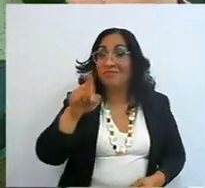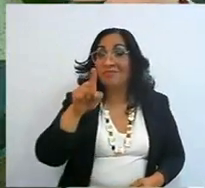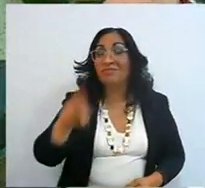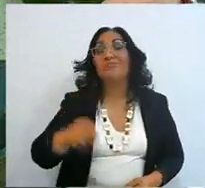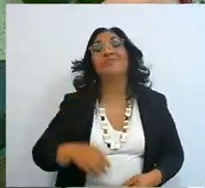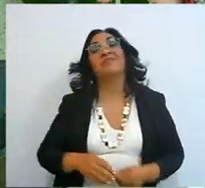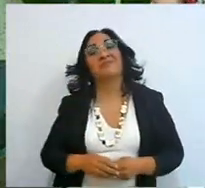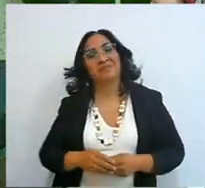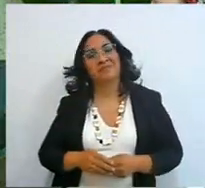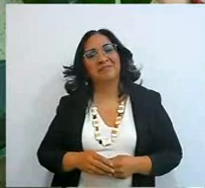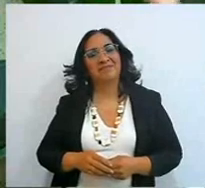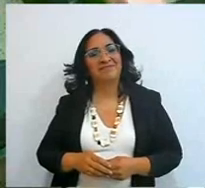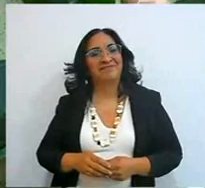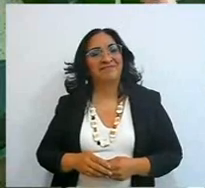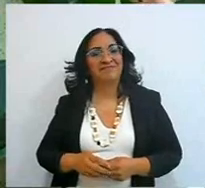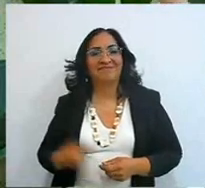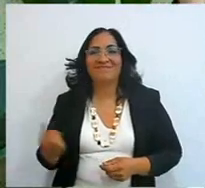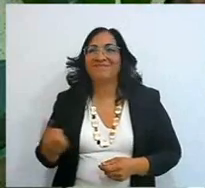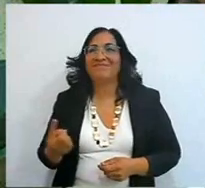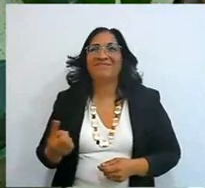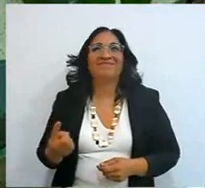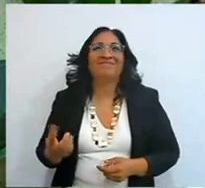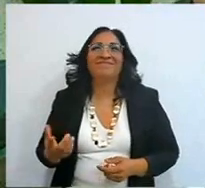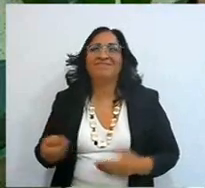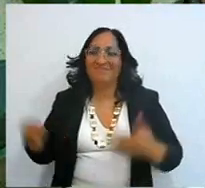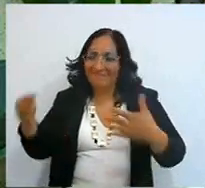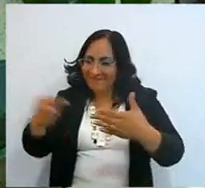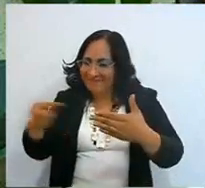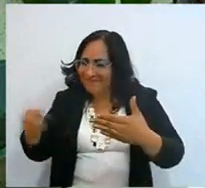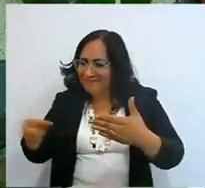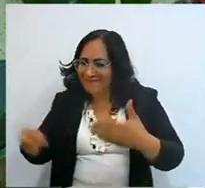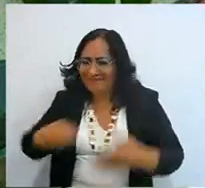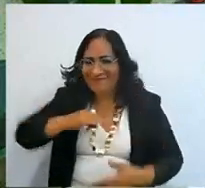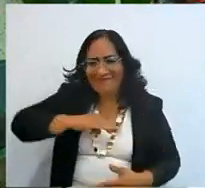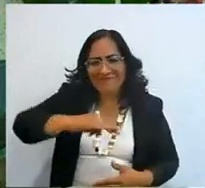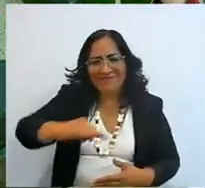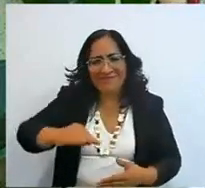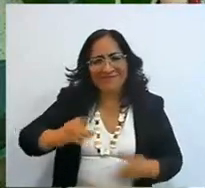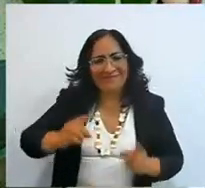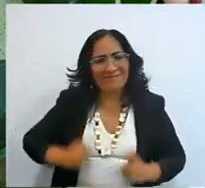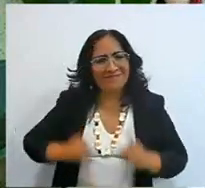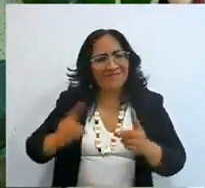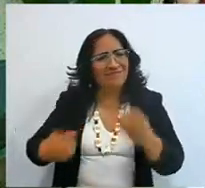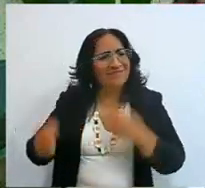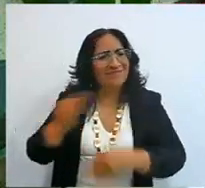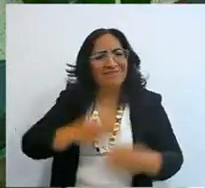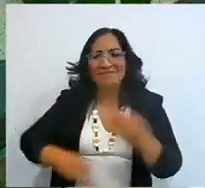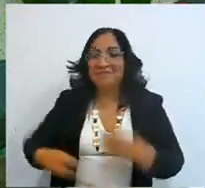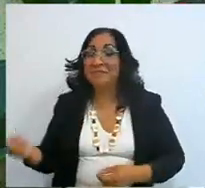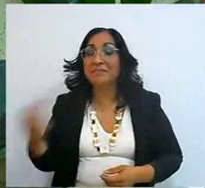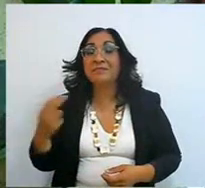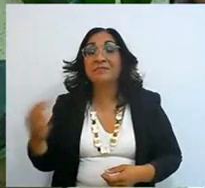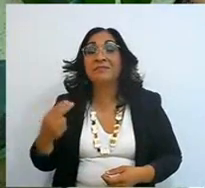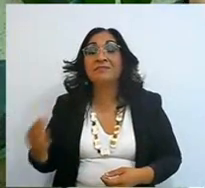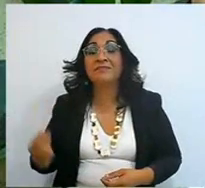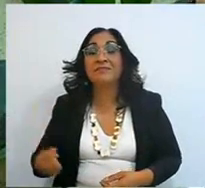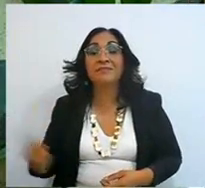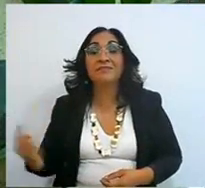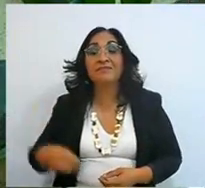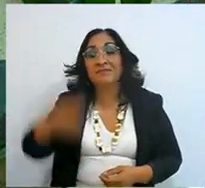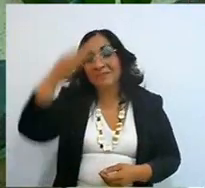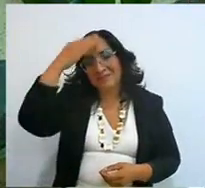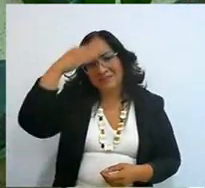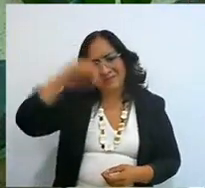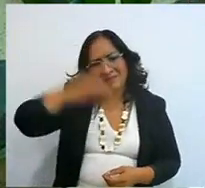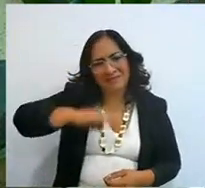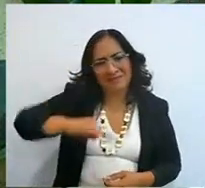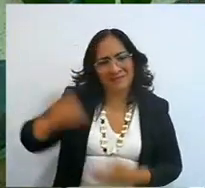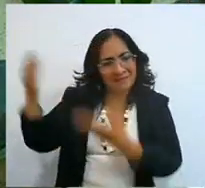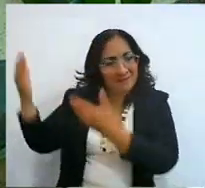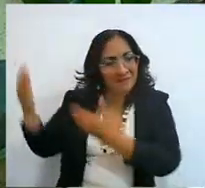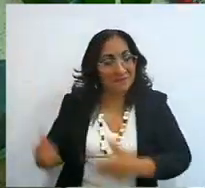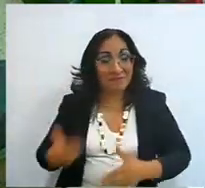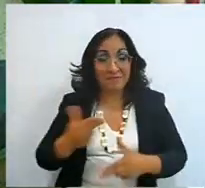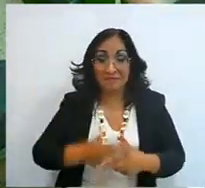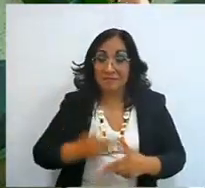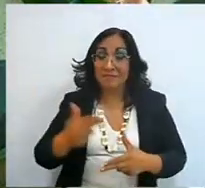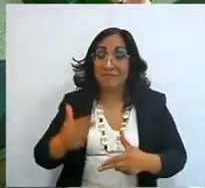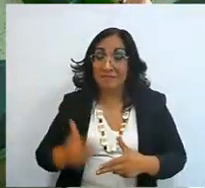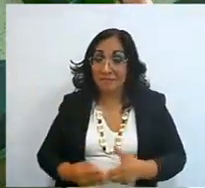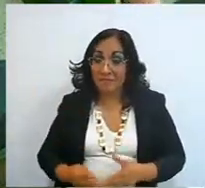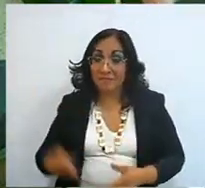And that what, by God, what instruction can all this give you, that is wisdom can reach up to four generations,